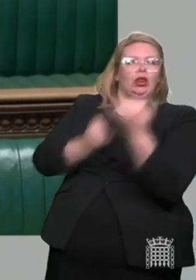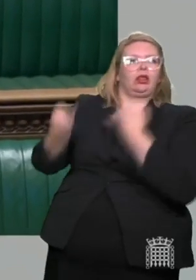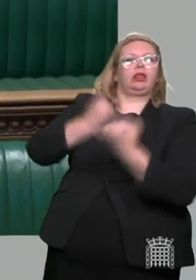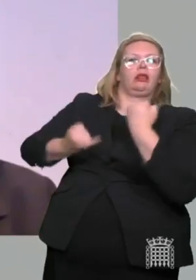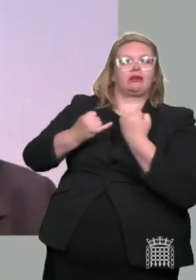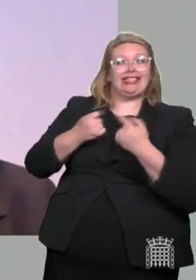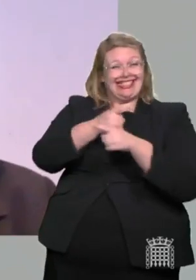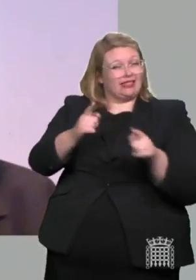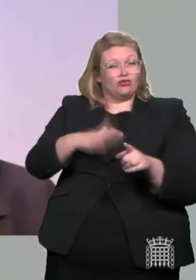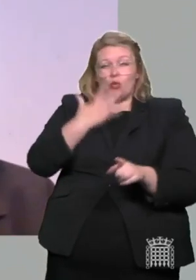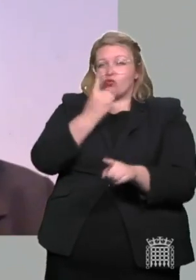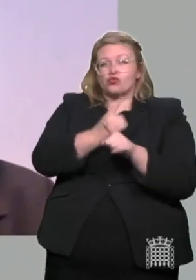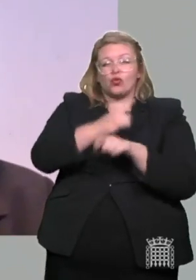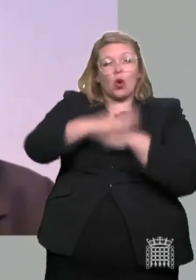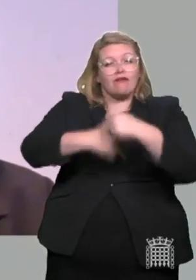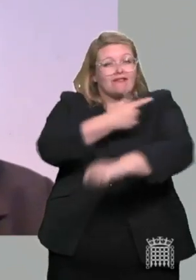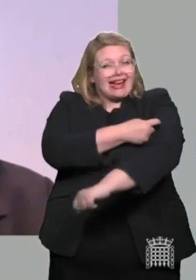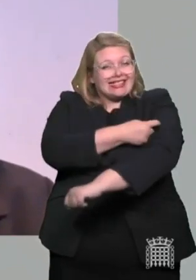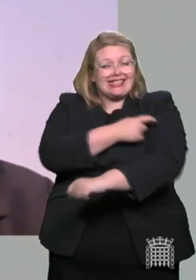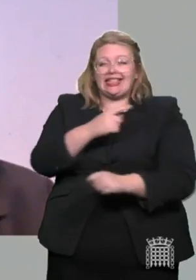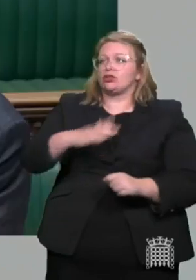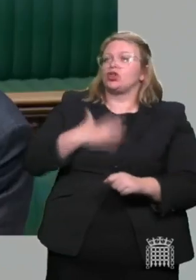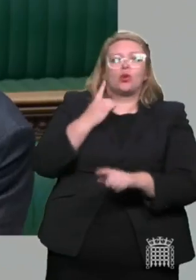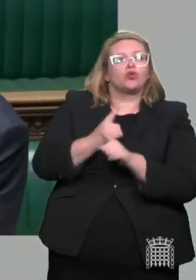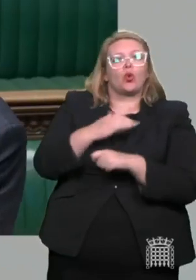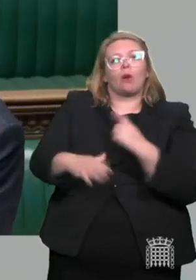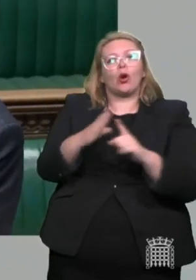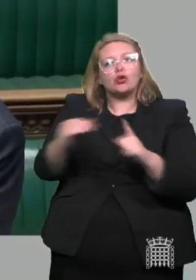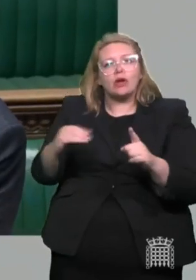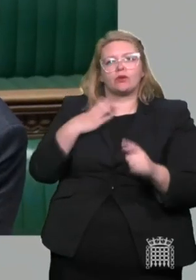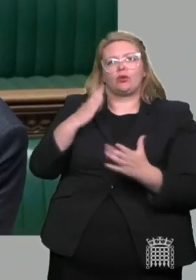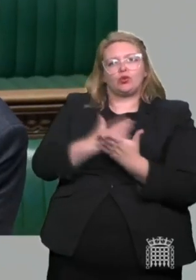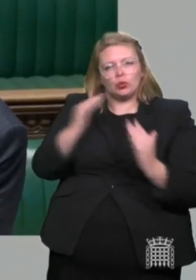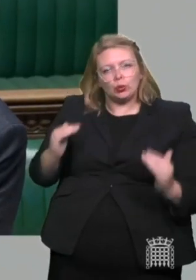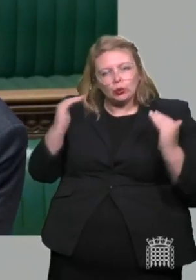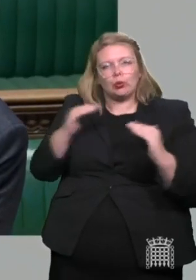except our plans to unite and level up across the country, except our plans to fight crime and give